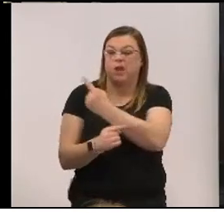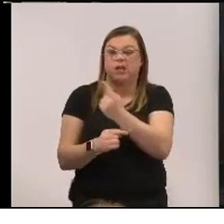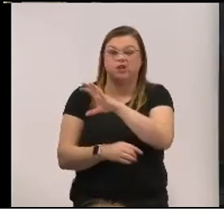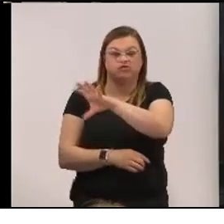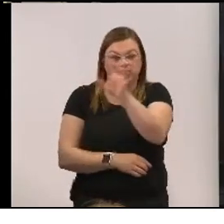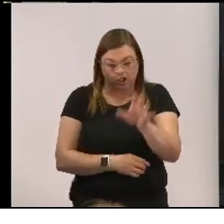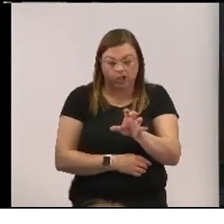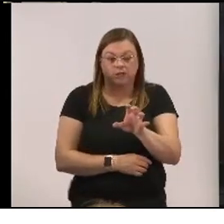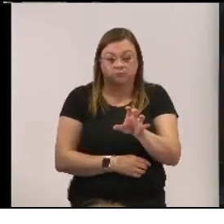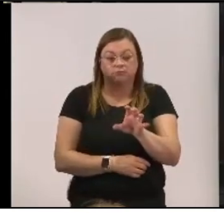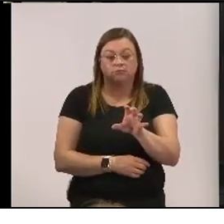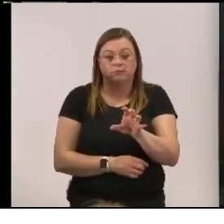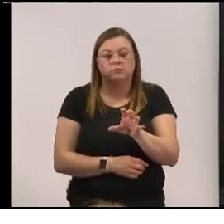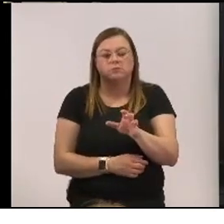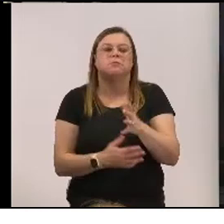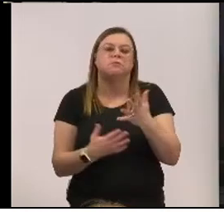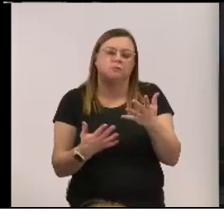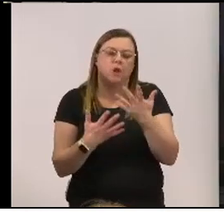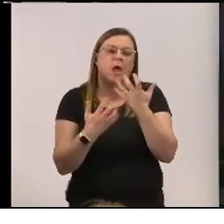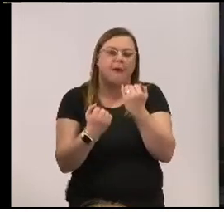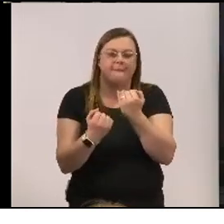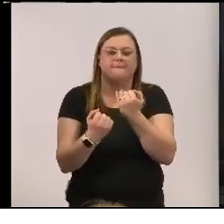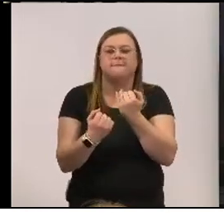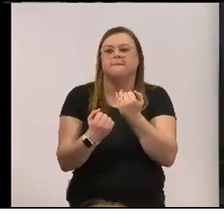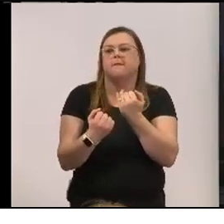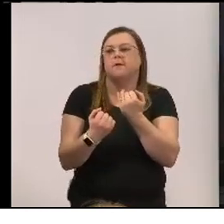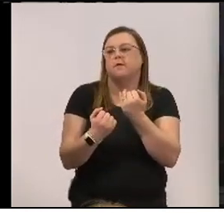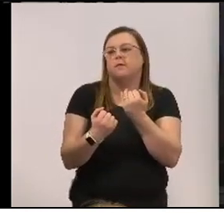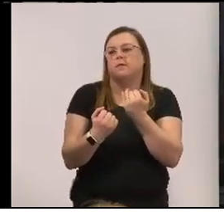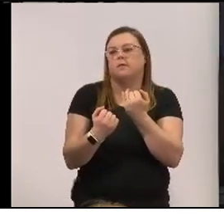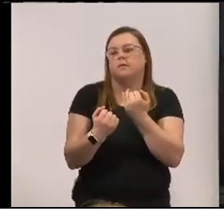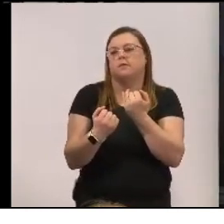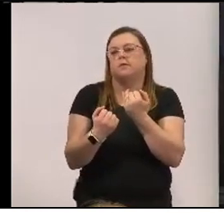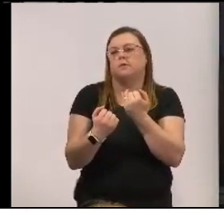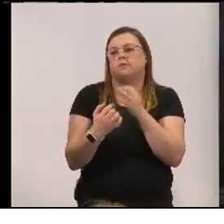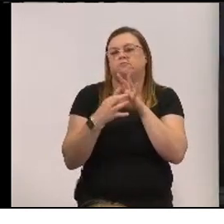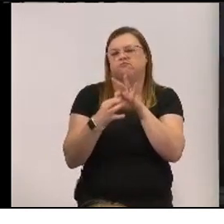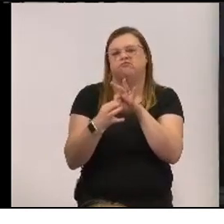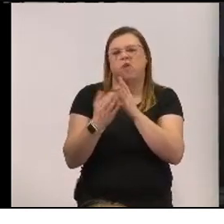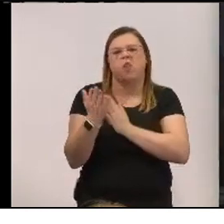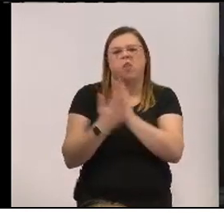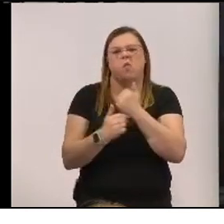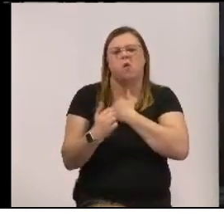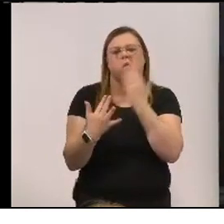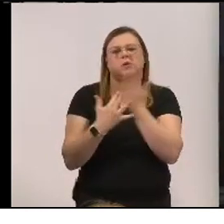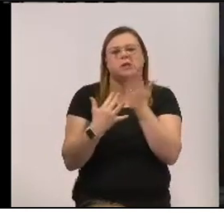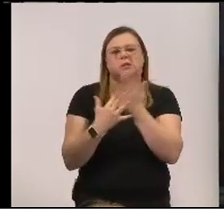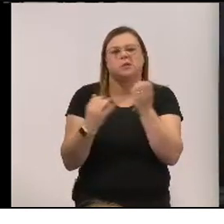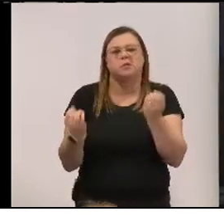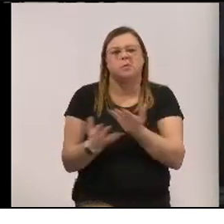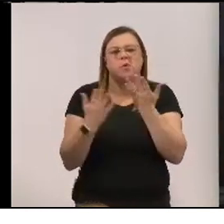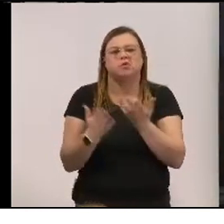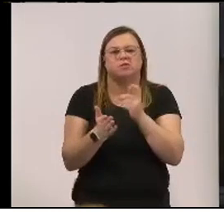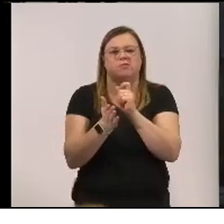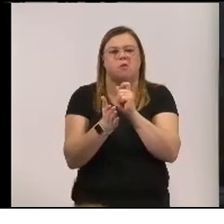and we have obviously an interface through our accessibility promotion office,